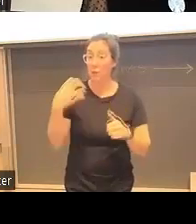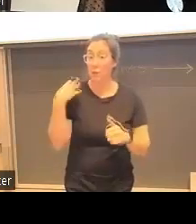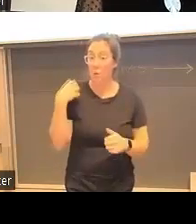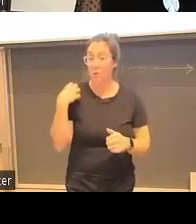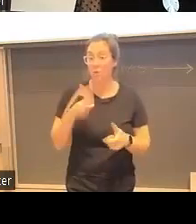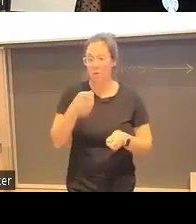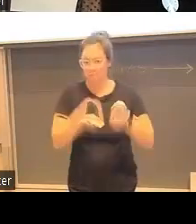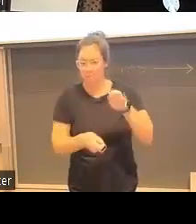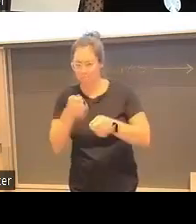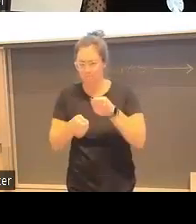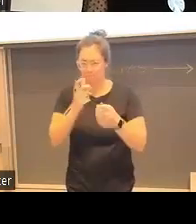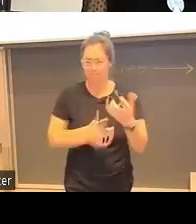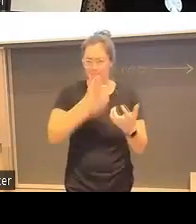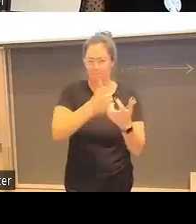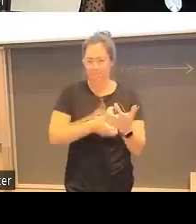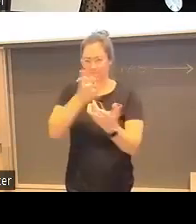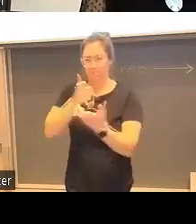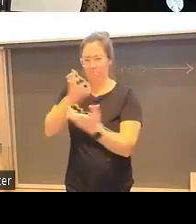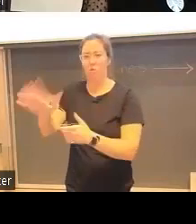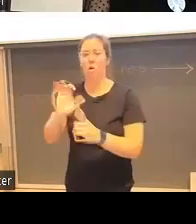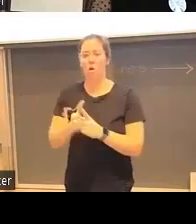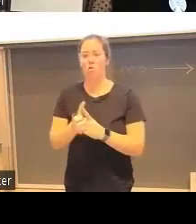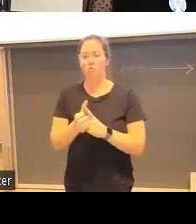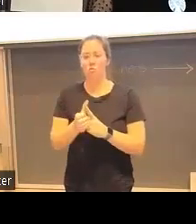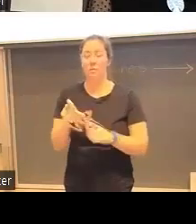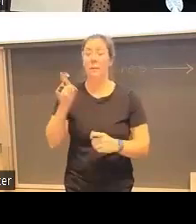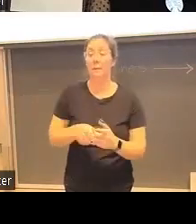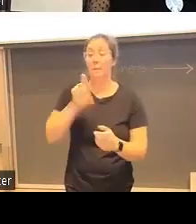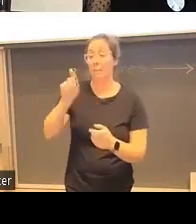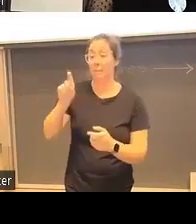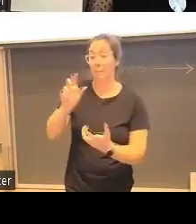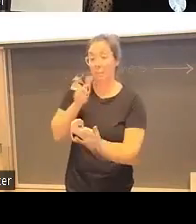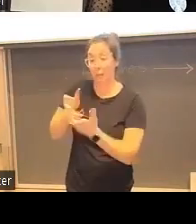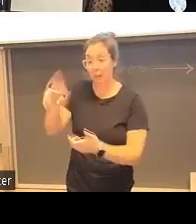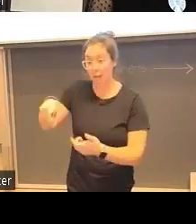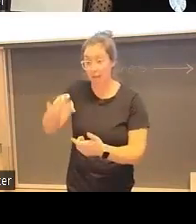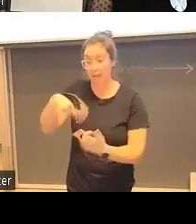to the culture that they are in meeting the needs of the local system and learner environment to